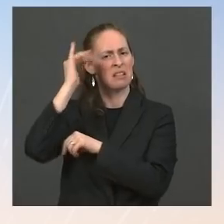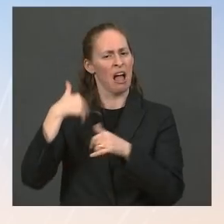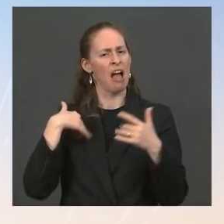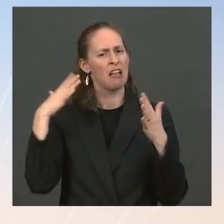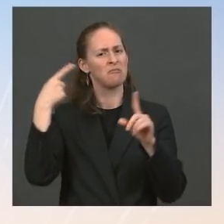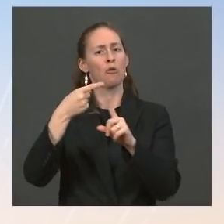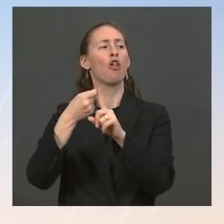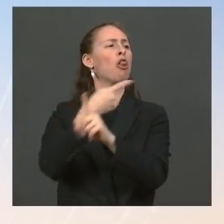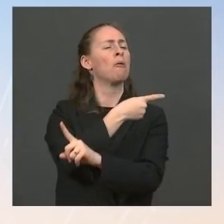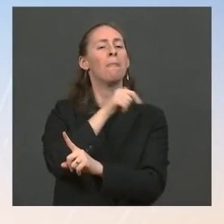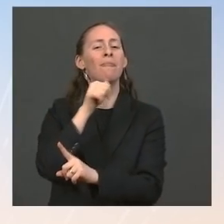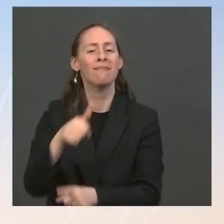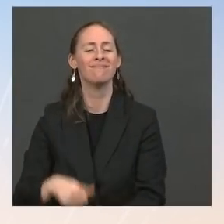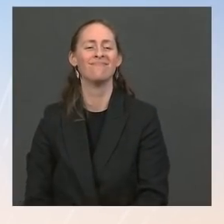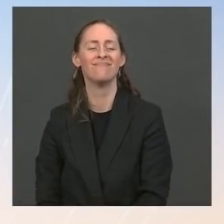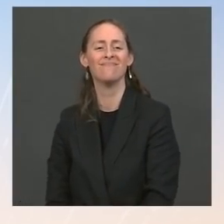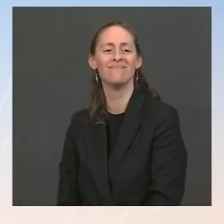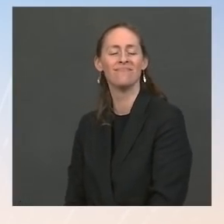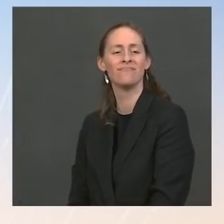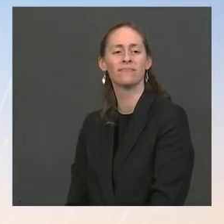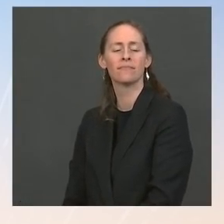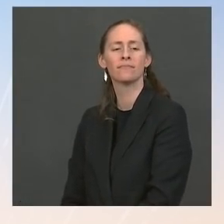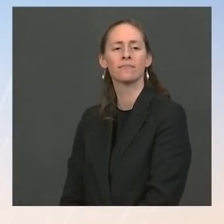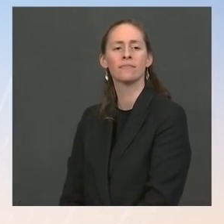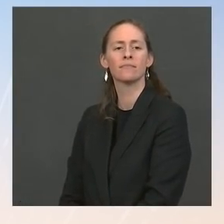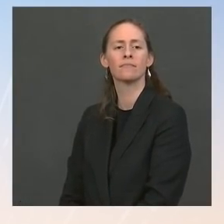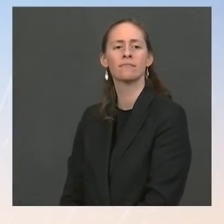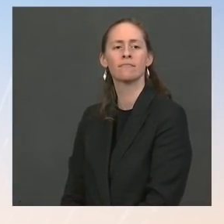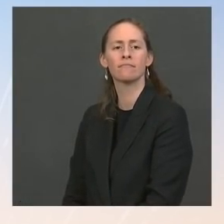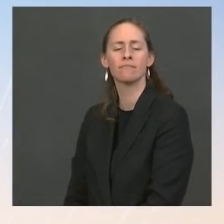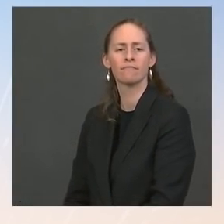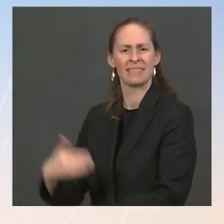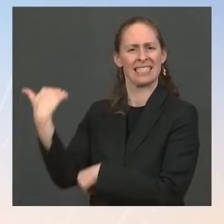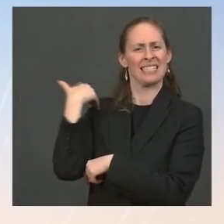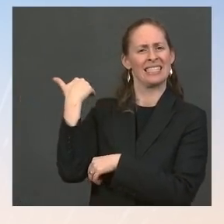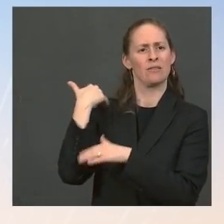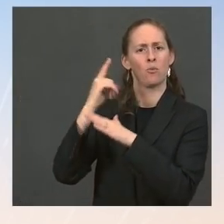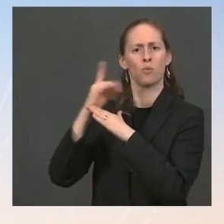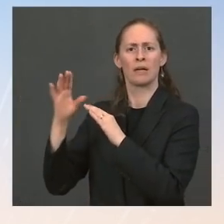There are a few reports from over the weekend that the Vice President is unhappy.